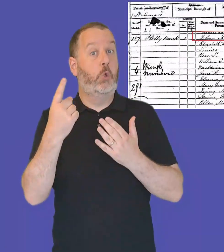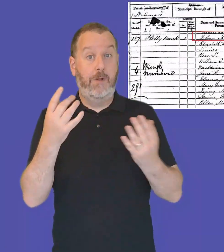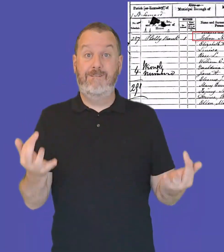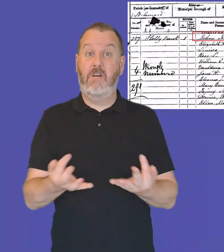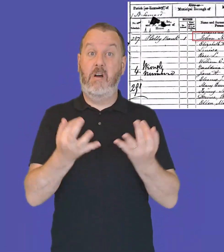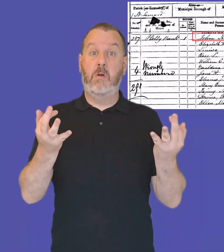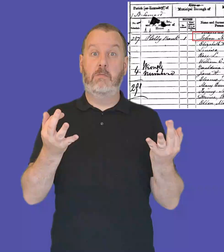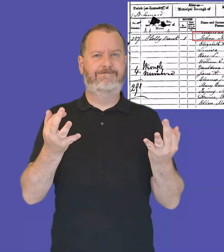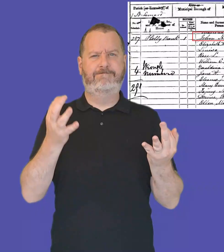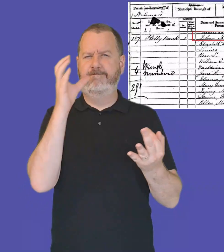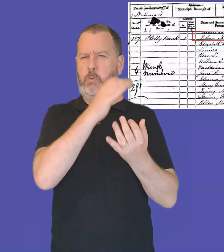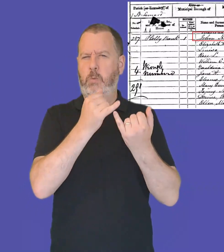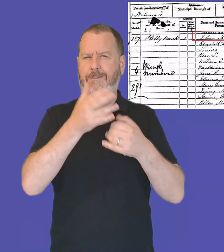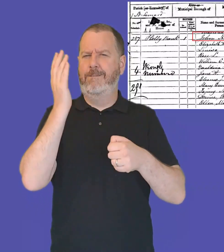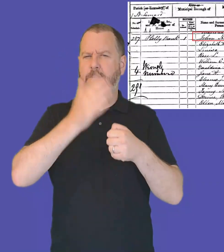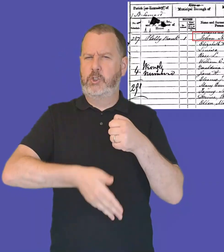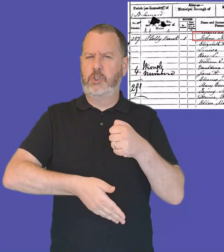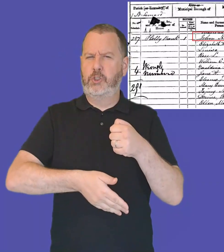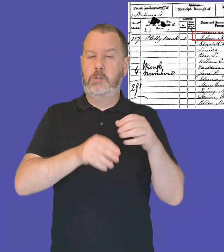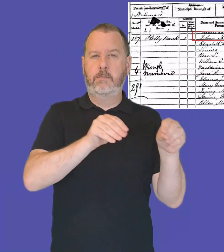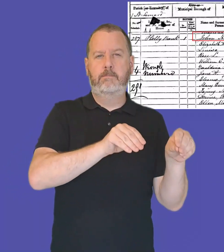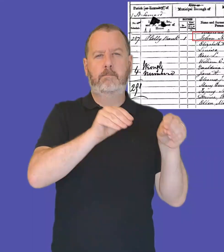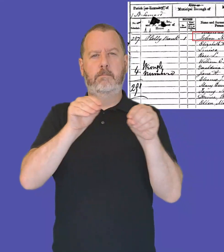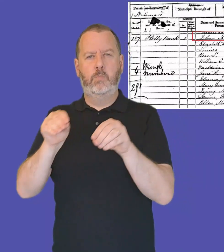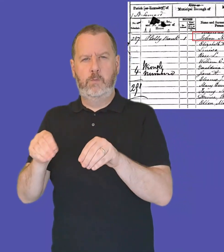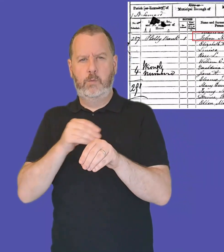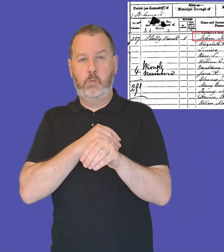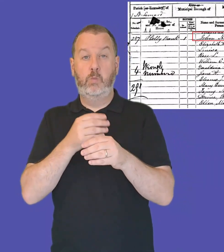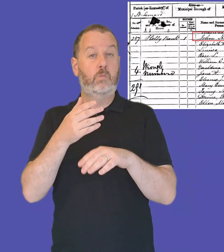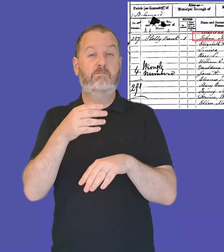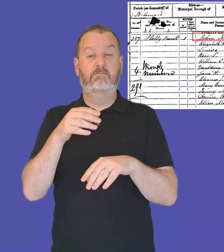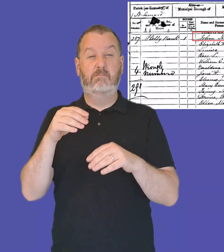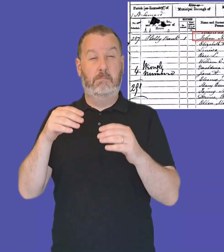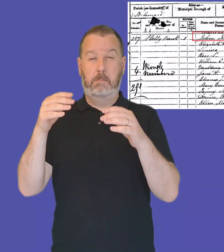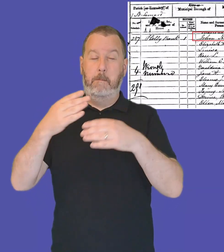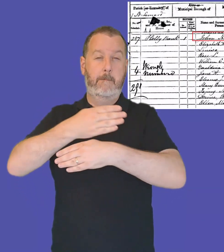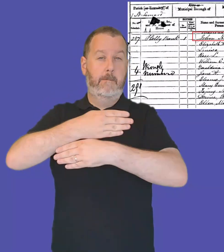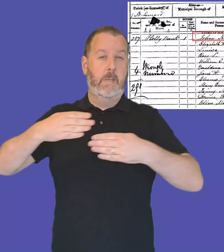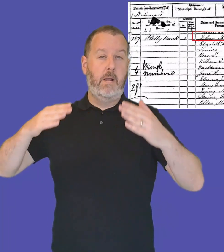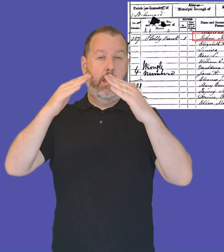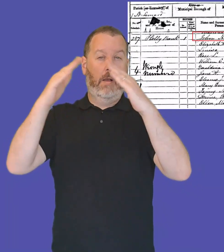In the 1861 English Census he is living in a large house named Hollybank,